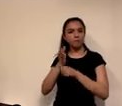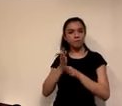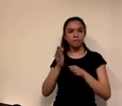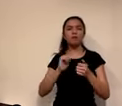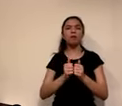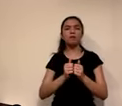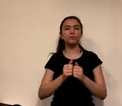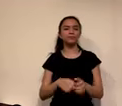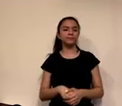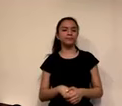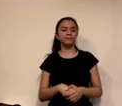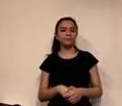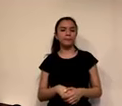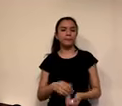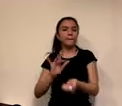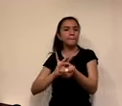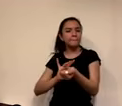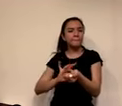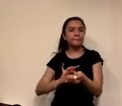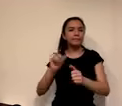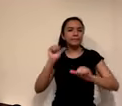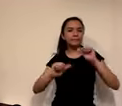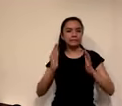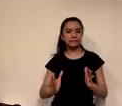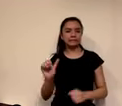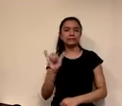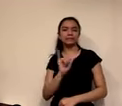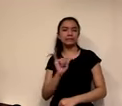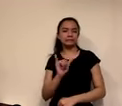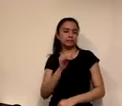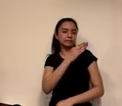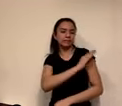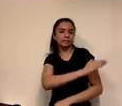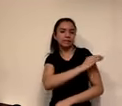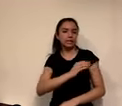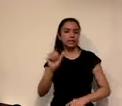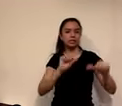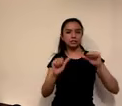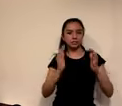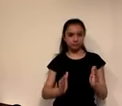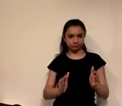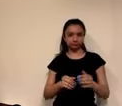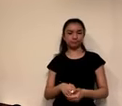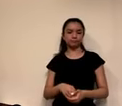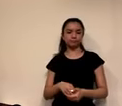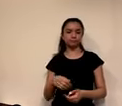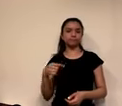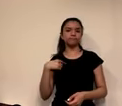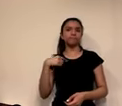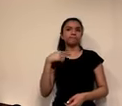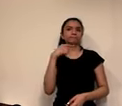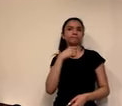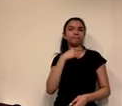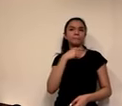Medical laboratory scientists are also known as Clinical Laboratory Scientists. We are highly skilled scientists who discover the presence or absence of disease